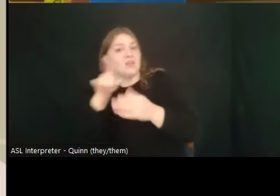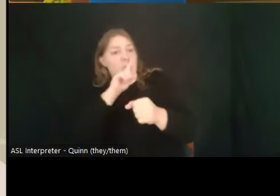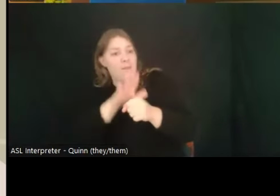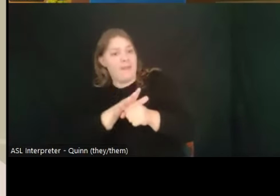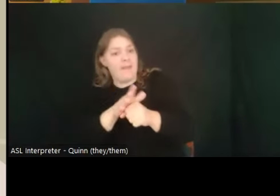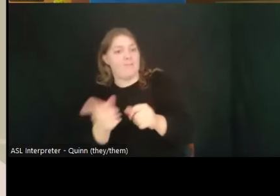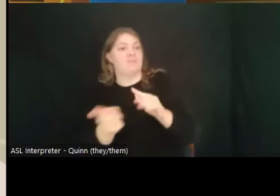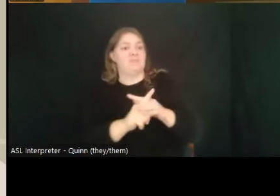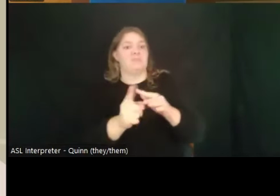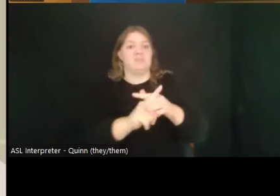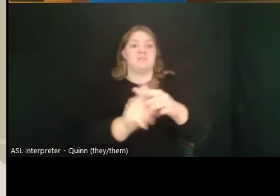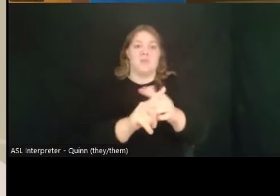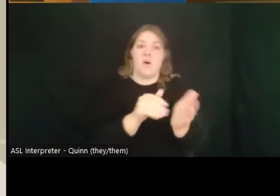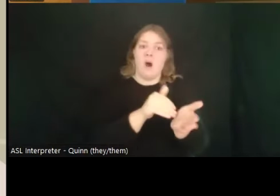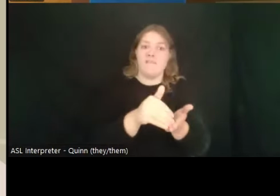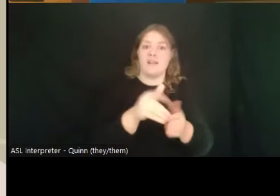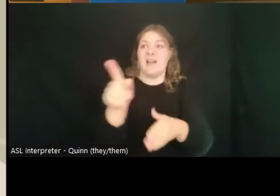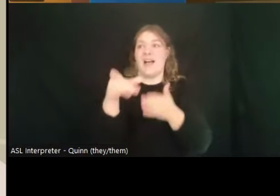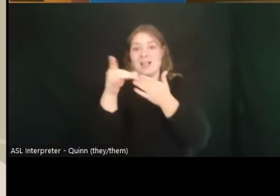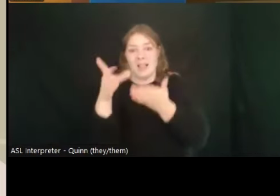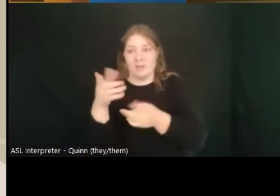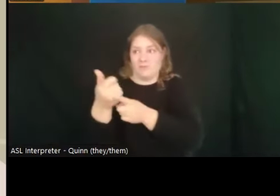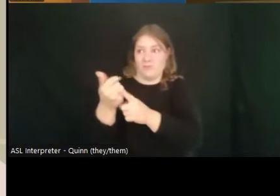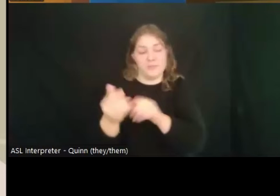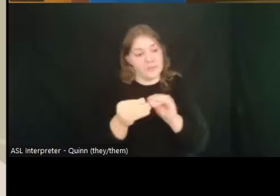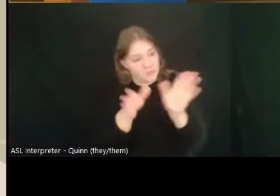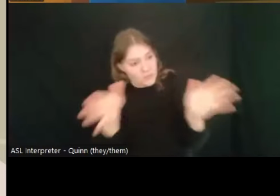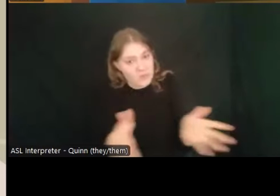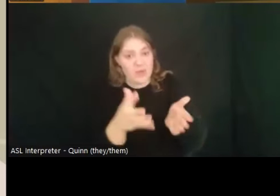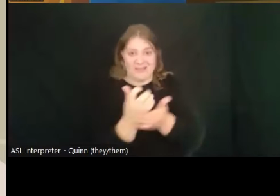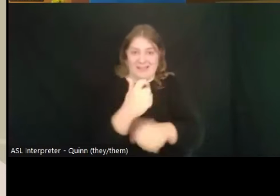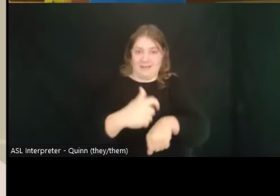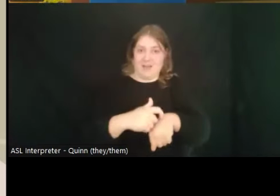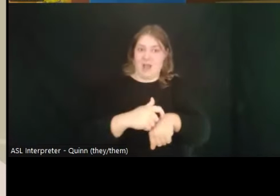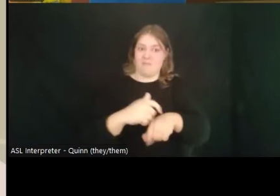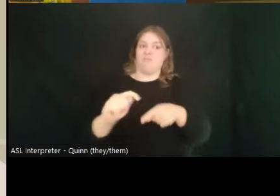also in our leaders saying we want want you to take the time and do this and so we will